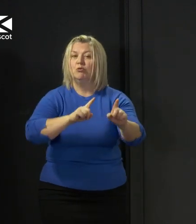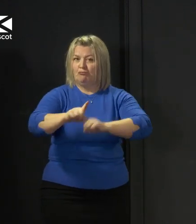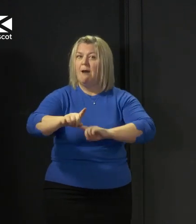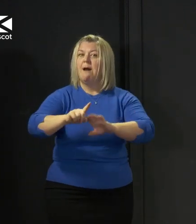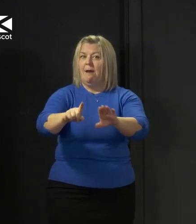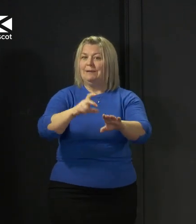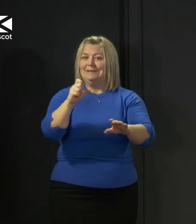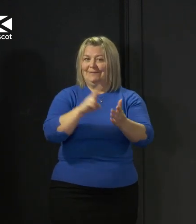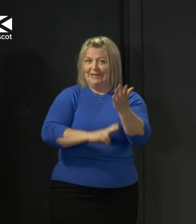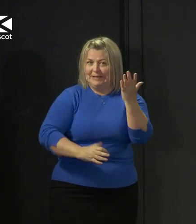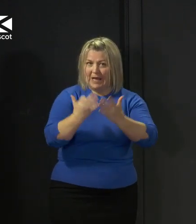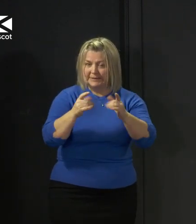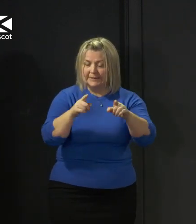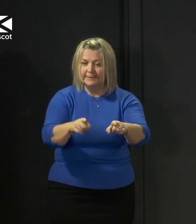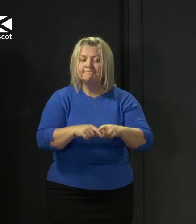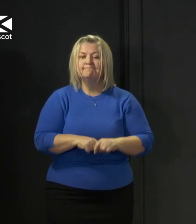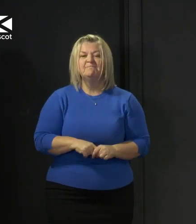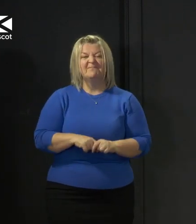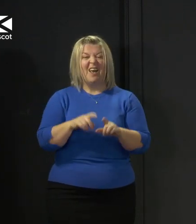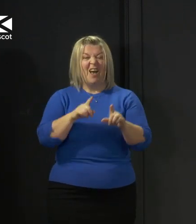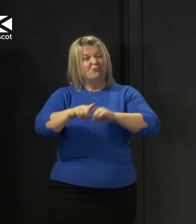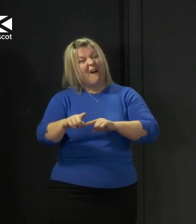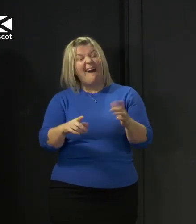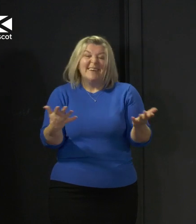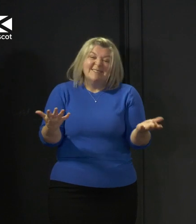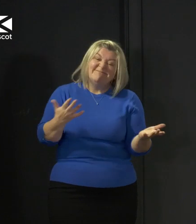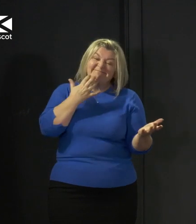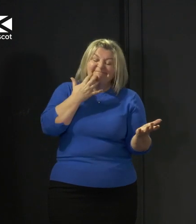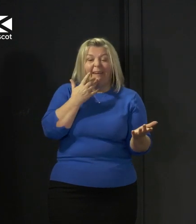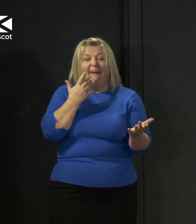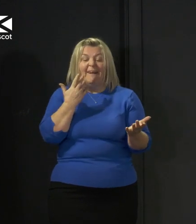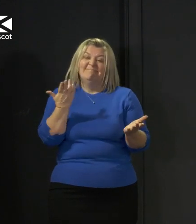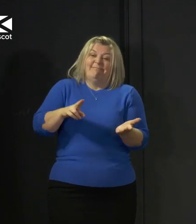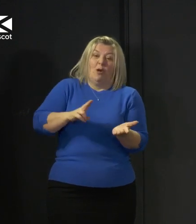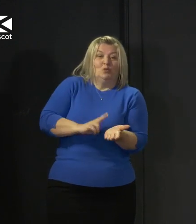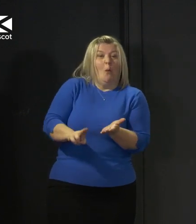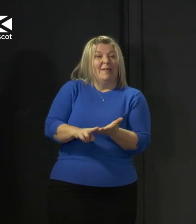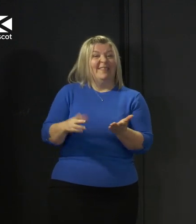restore the semblance of normality to everyday life we will say to the factors